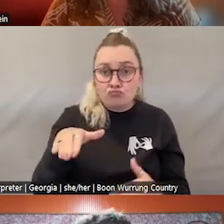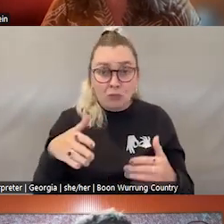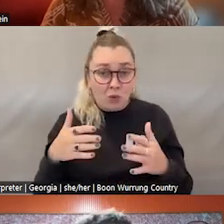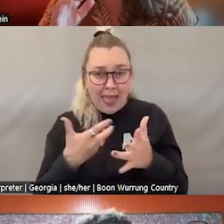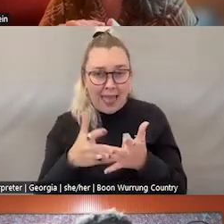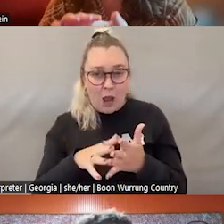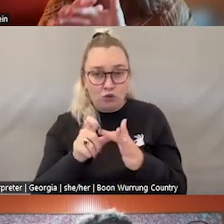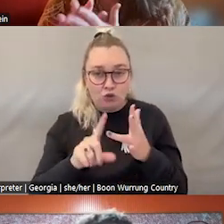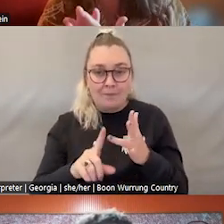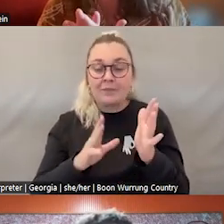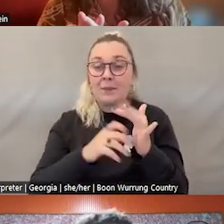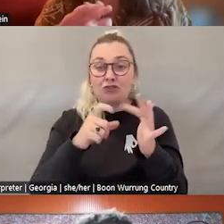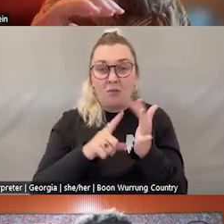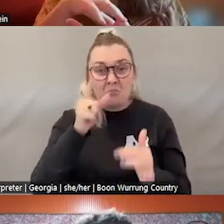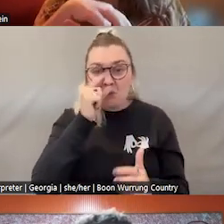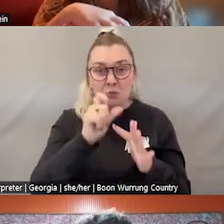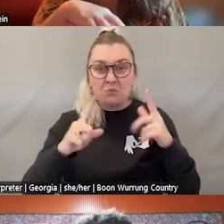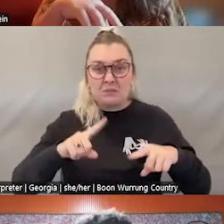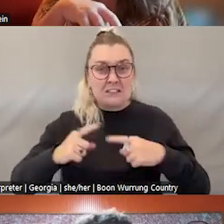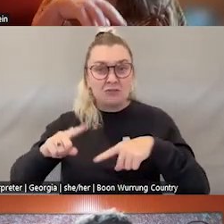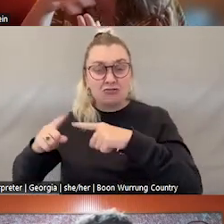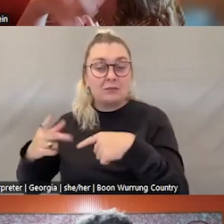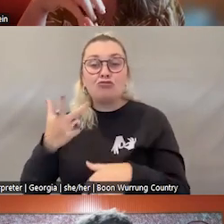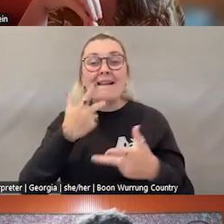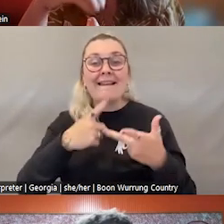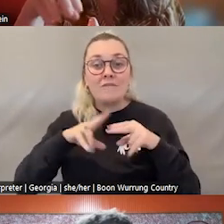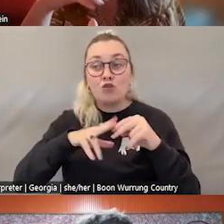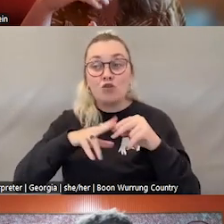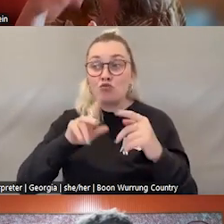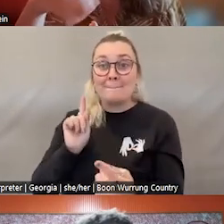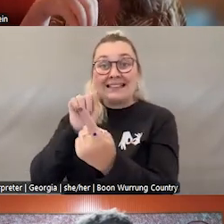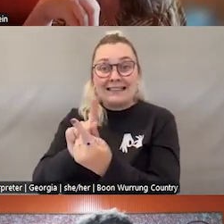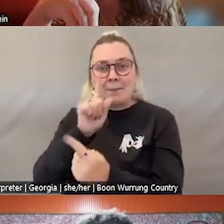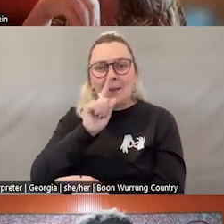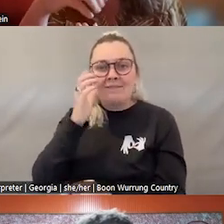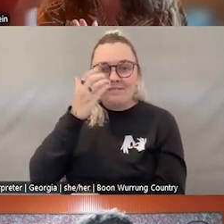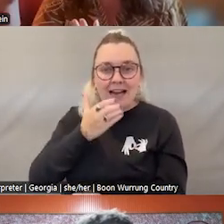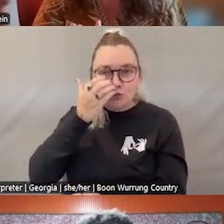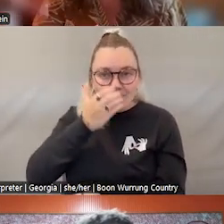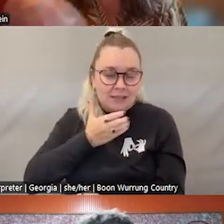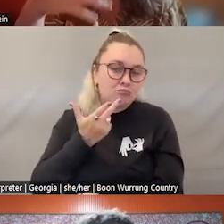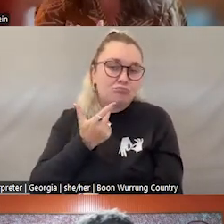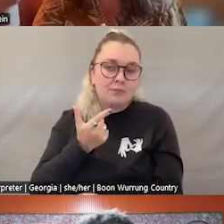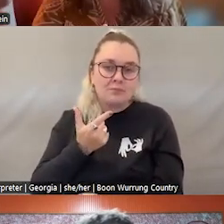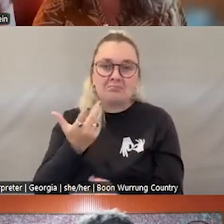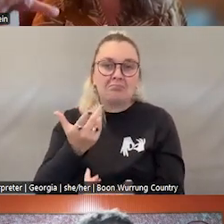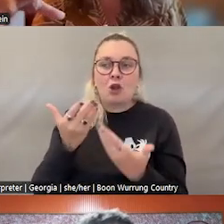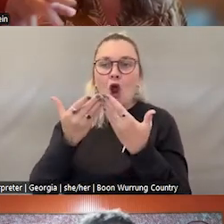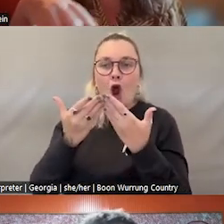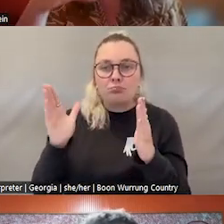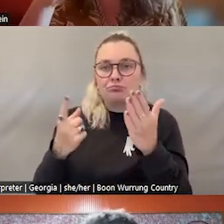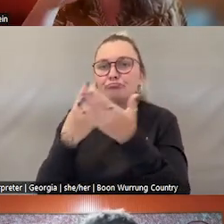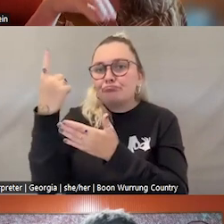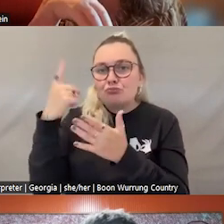There are a number of different methods. If your meeting those people face to face an event,